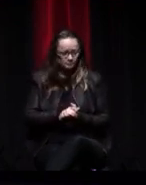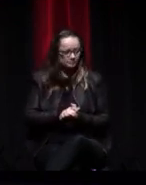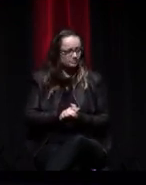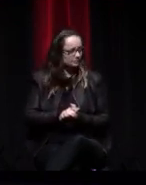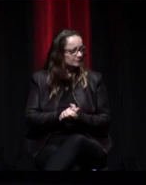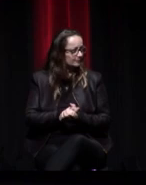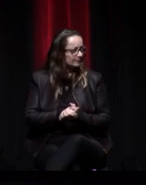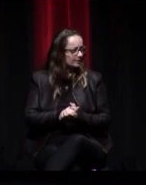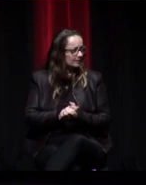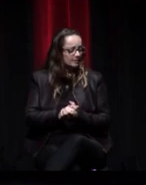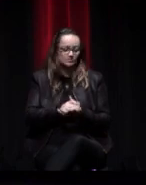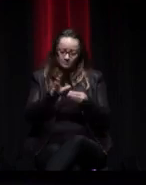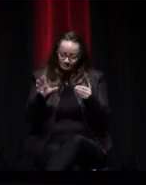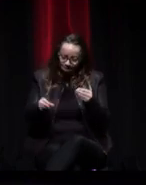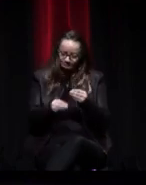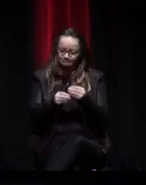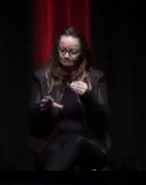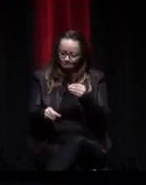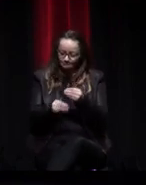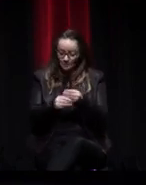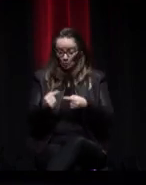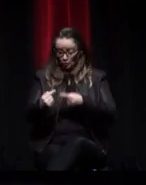in supplying the public debate